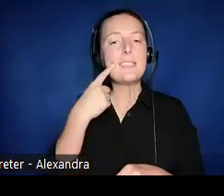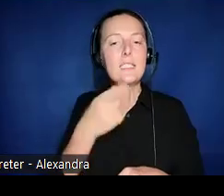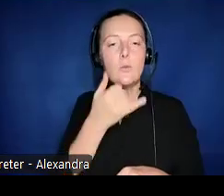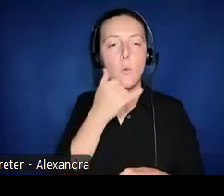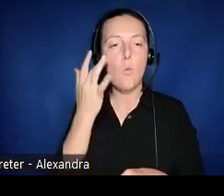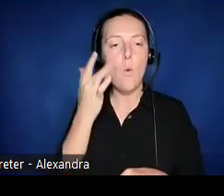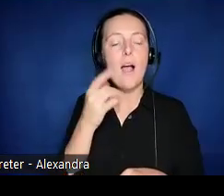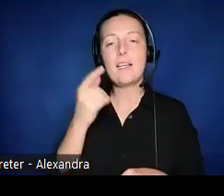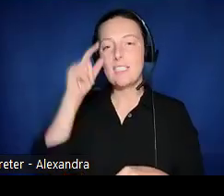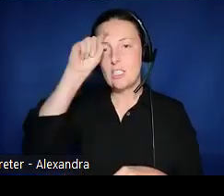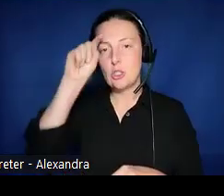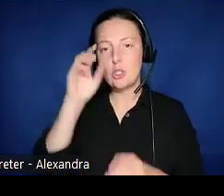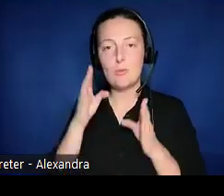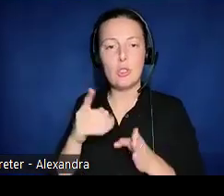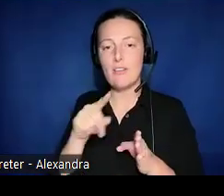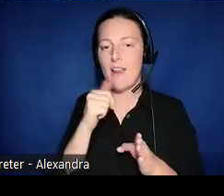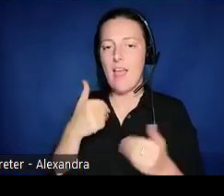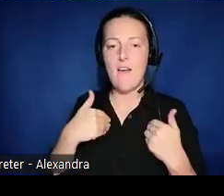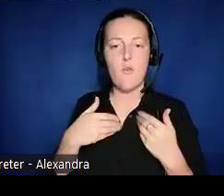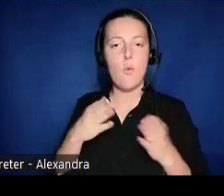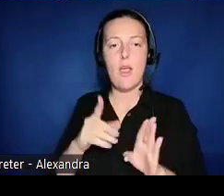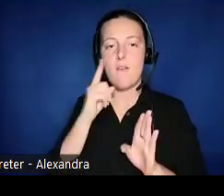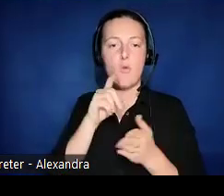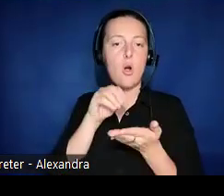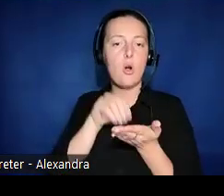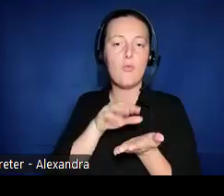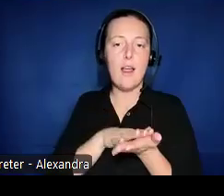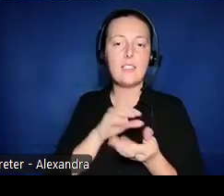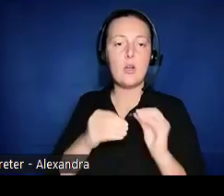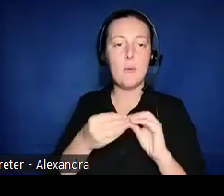for you know tens, hundreds uh and different increasing numbers of digits. Uh instead of